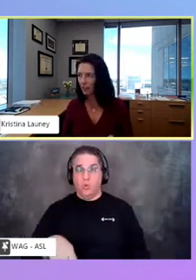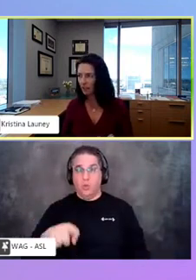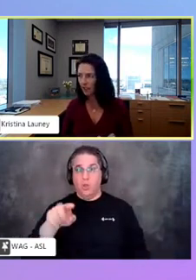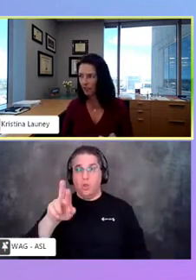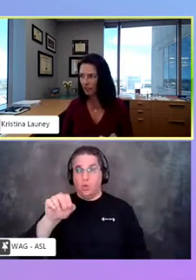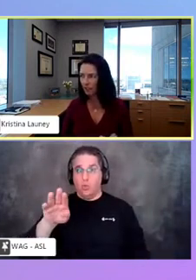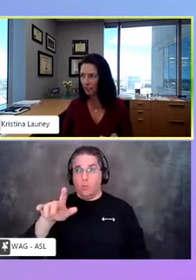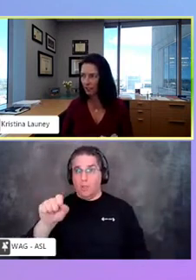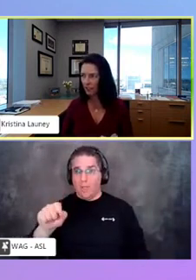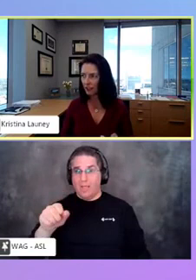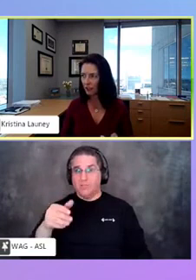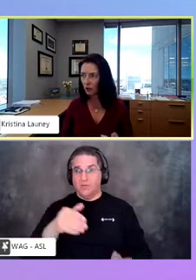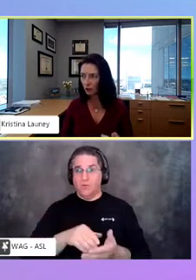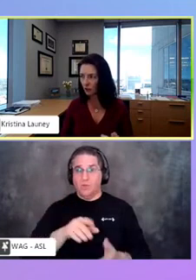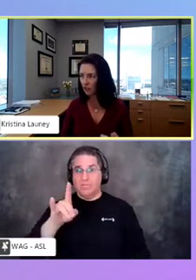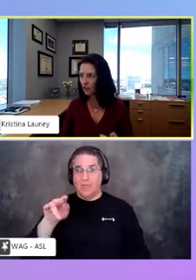slide deck is because it